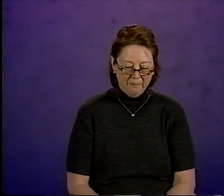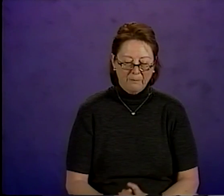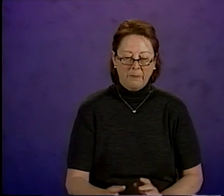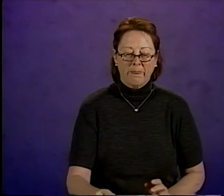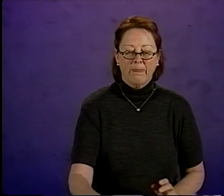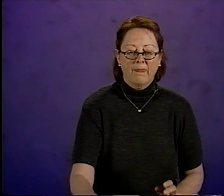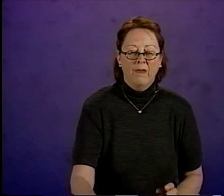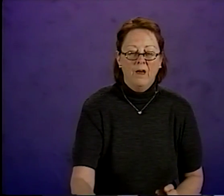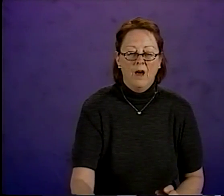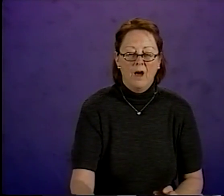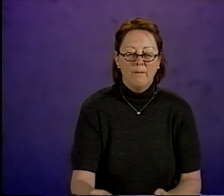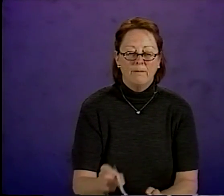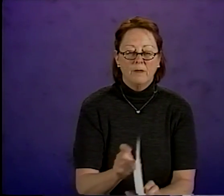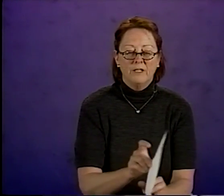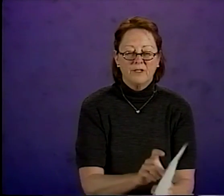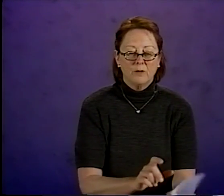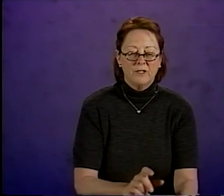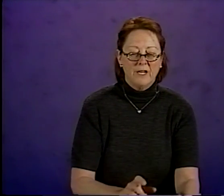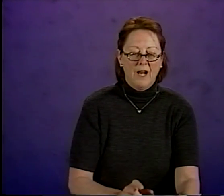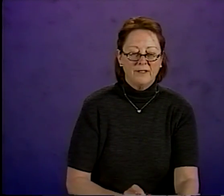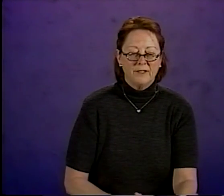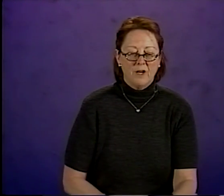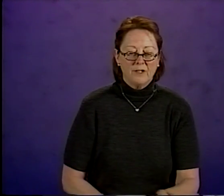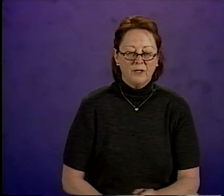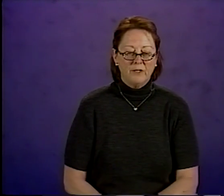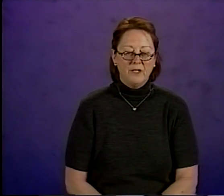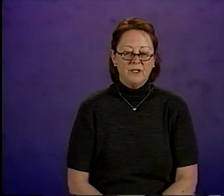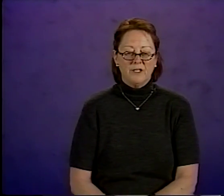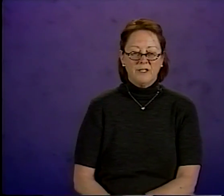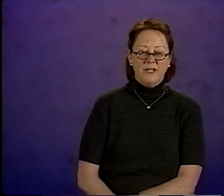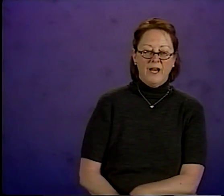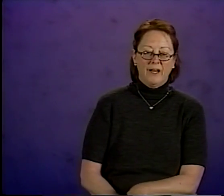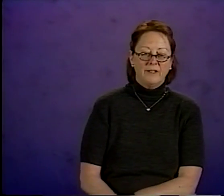Discourse analysis also teaches us that